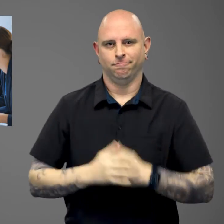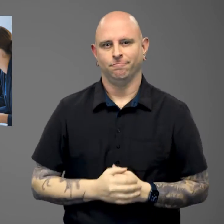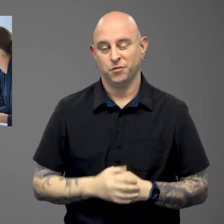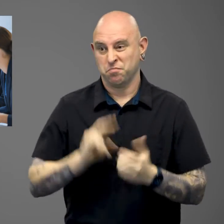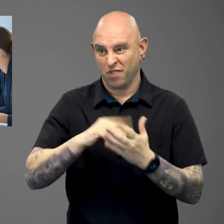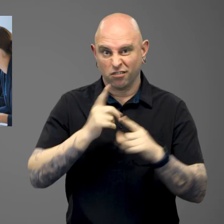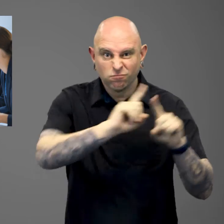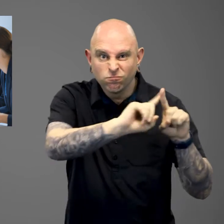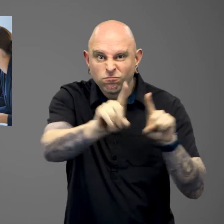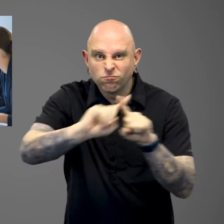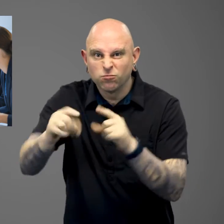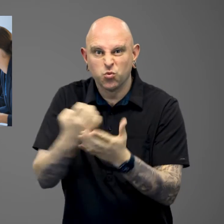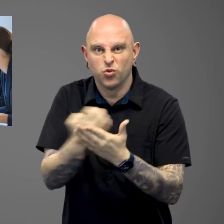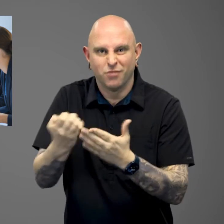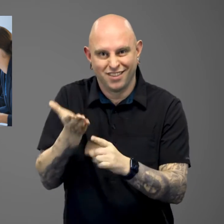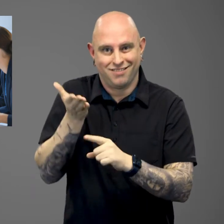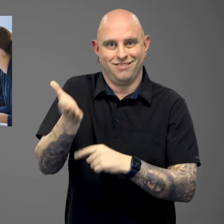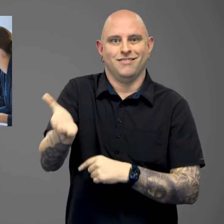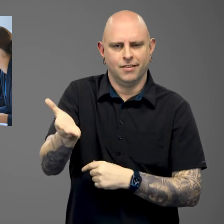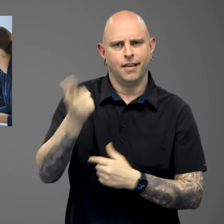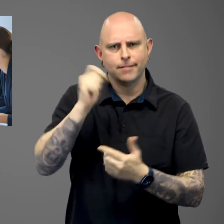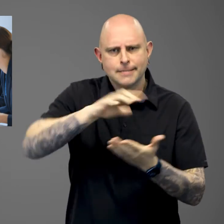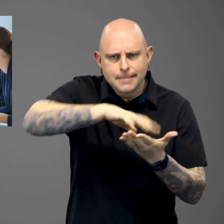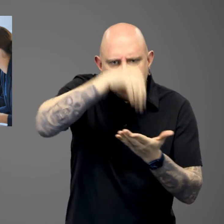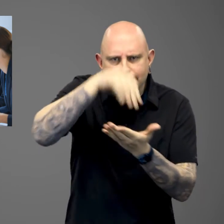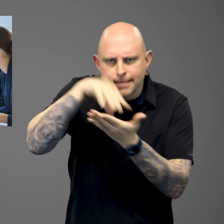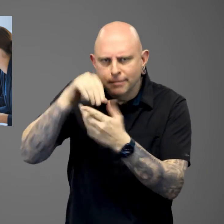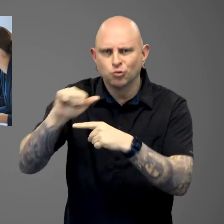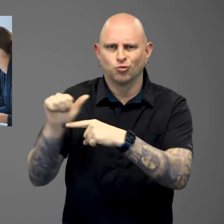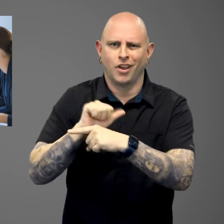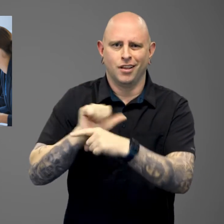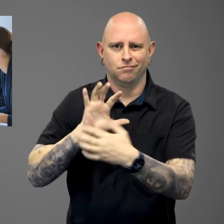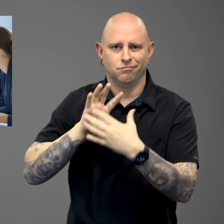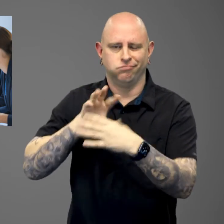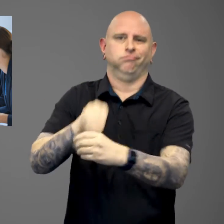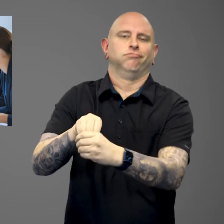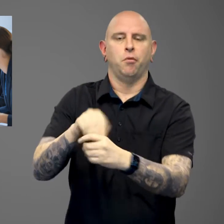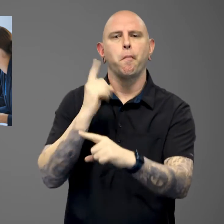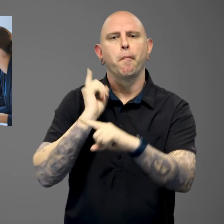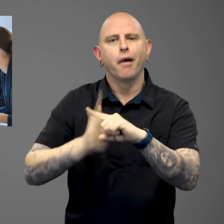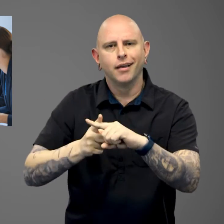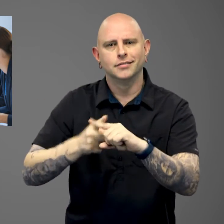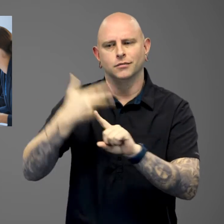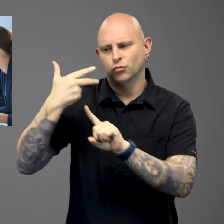It's a pretty technical job so there's always a lot of equipment training,